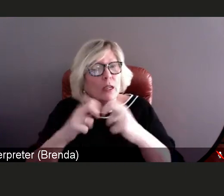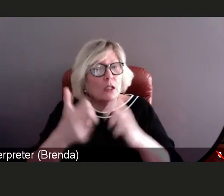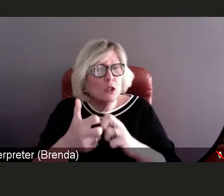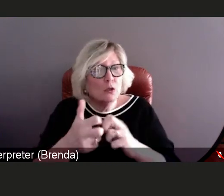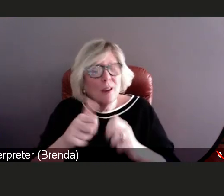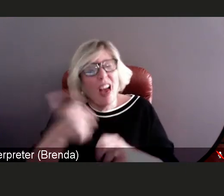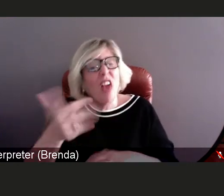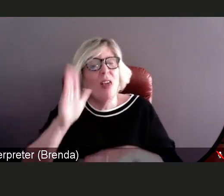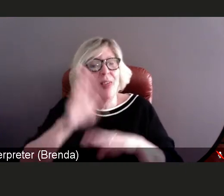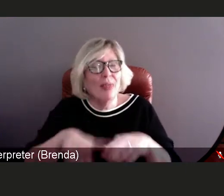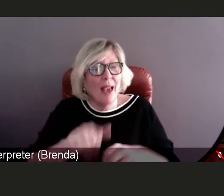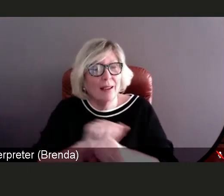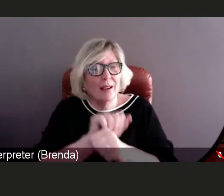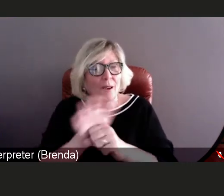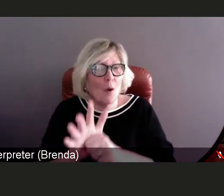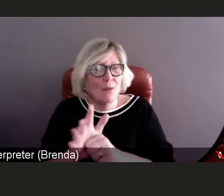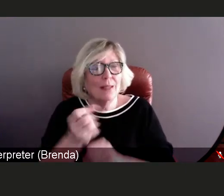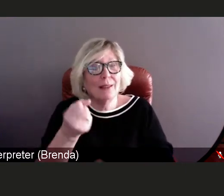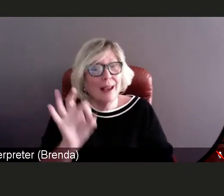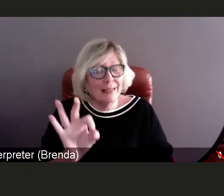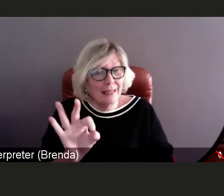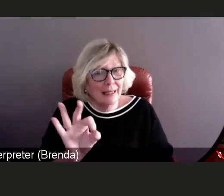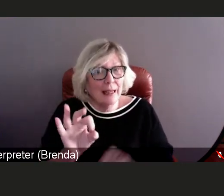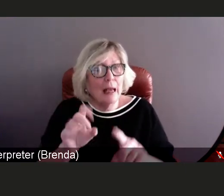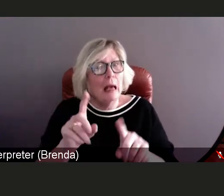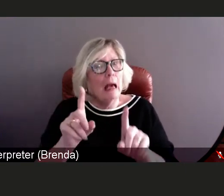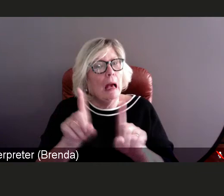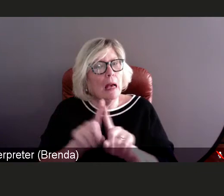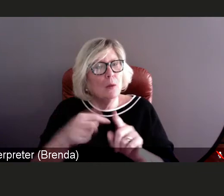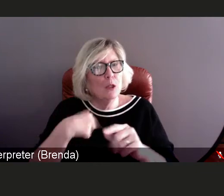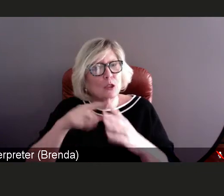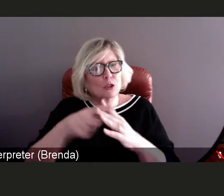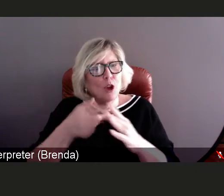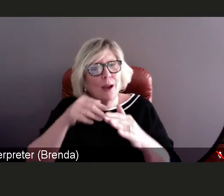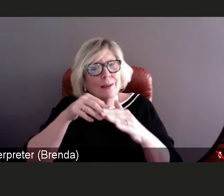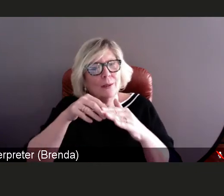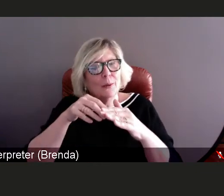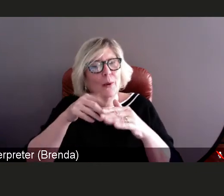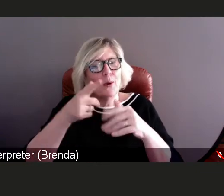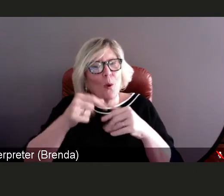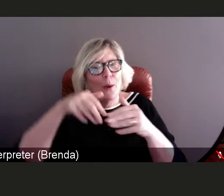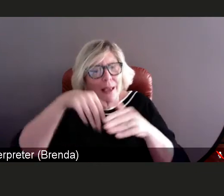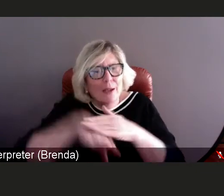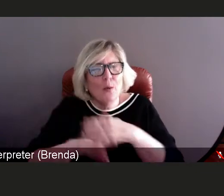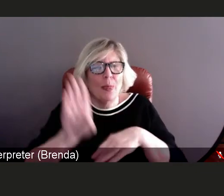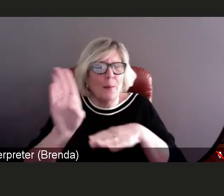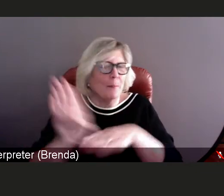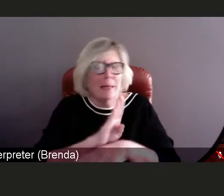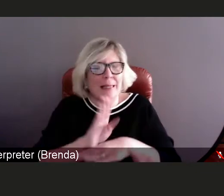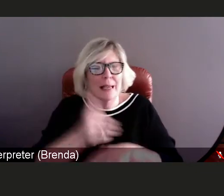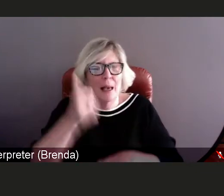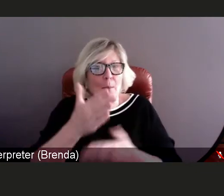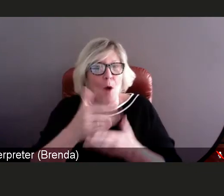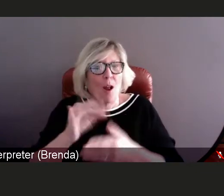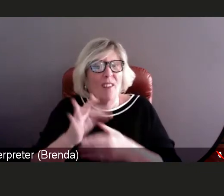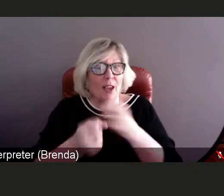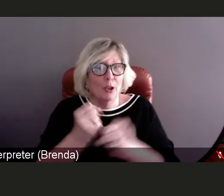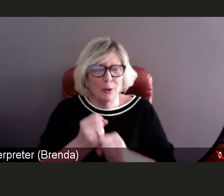knock on wood as we start to enter the busy part of the year and it is going to be my privilege to share with you